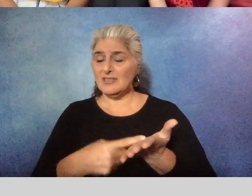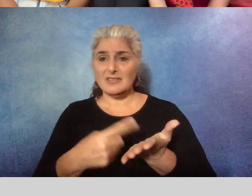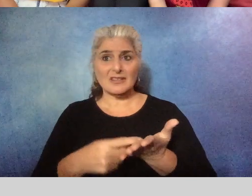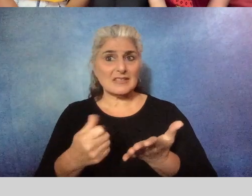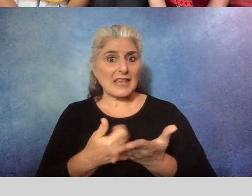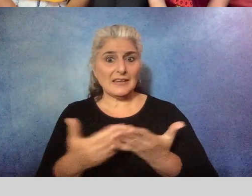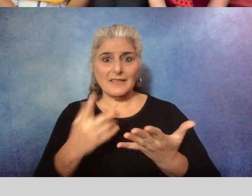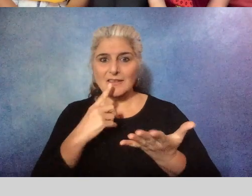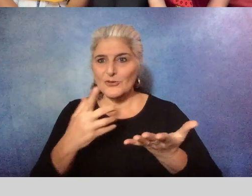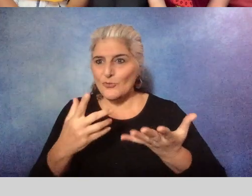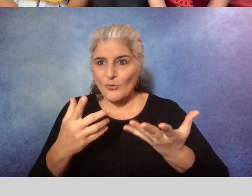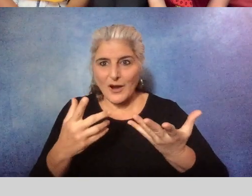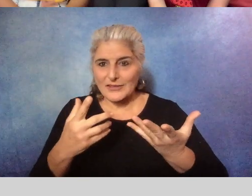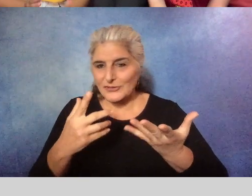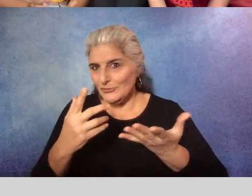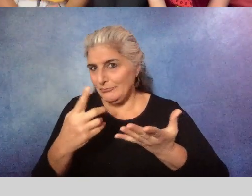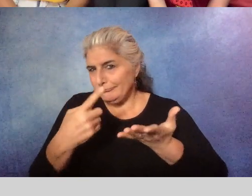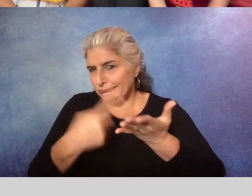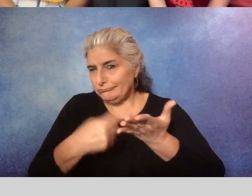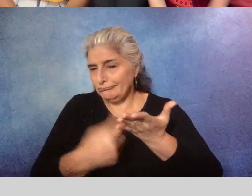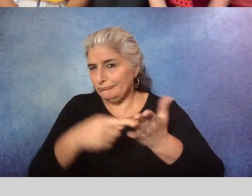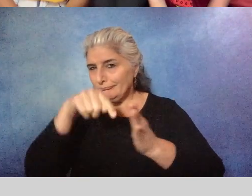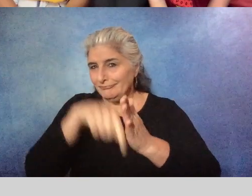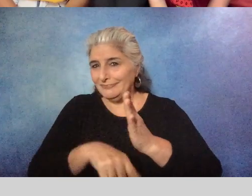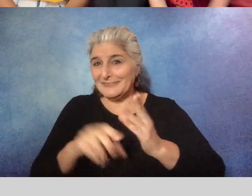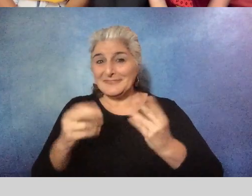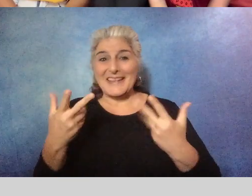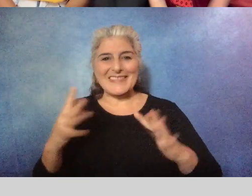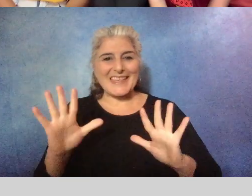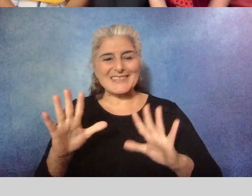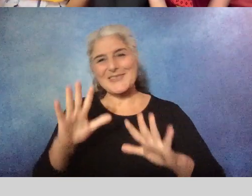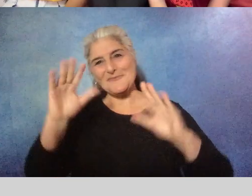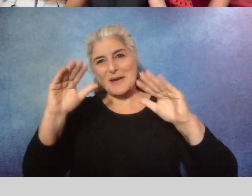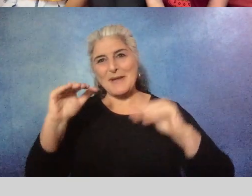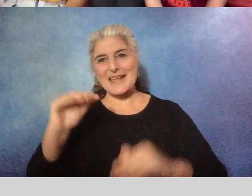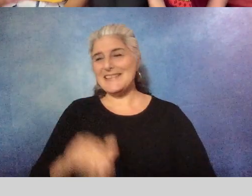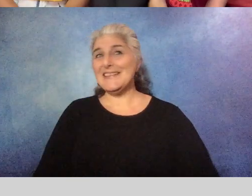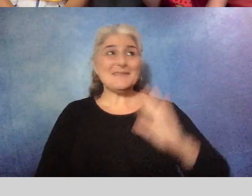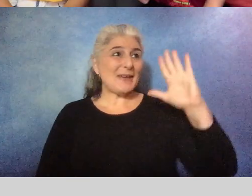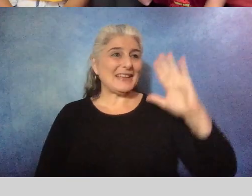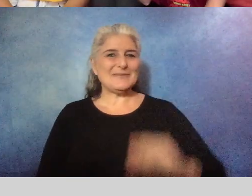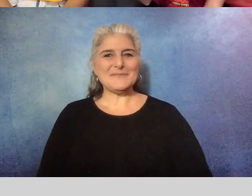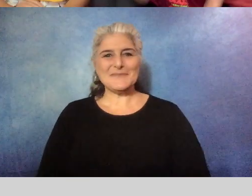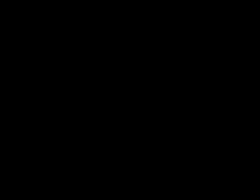you may want to discuss, and that's all bye-bye. [Mariella] Bye.